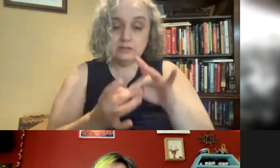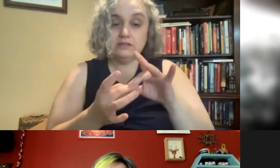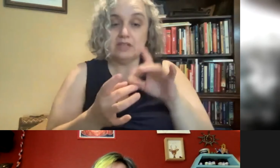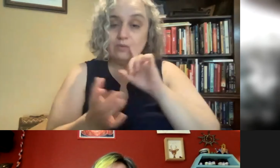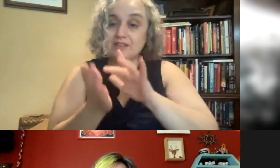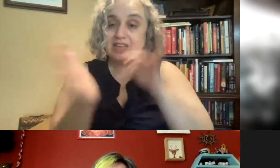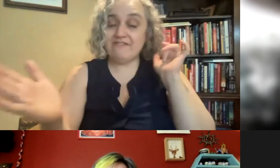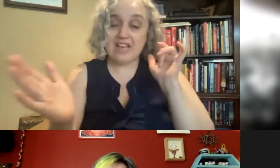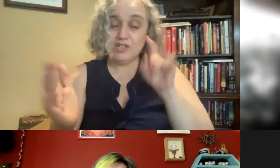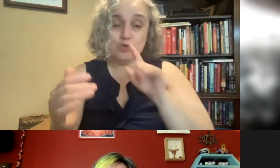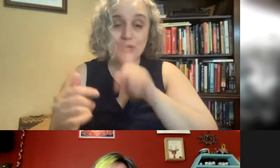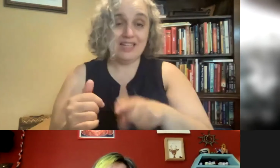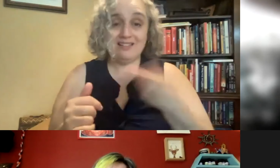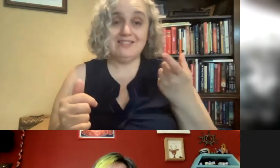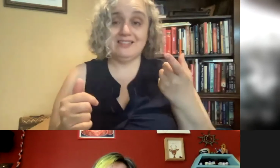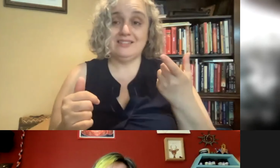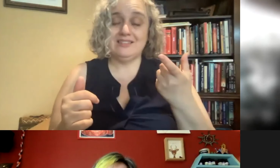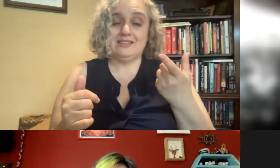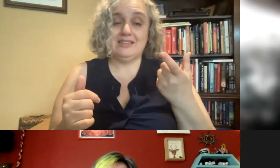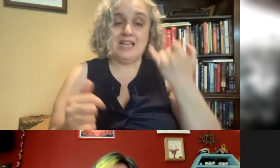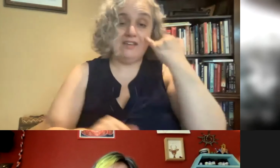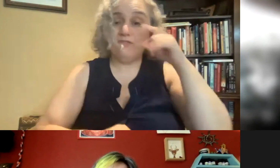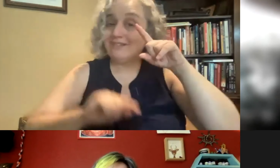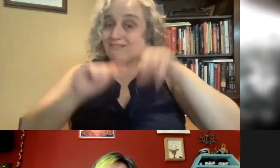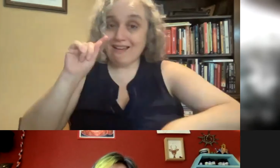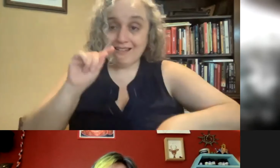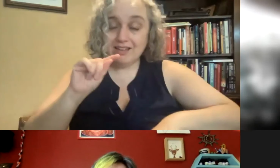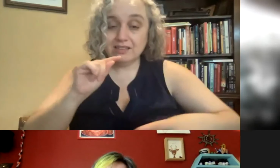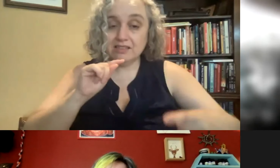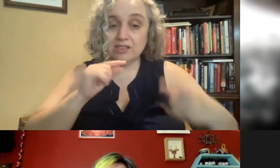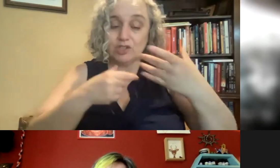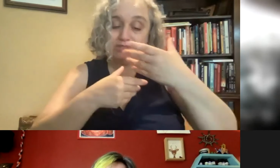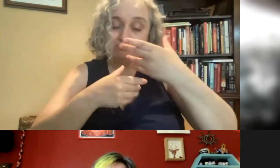Is if we can have enough trust in each